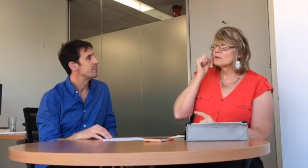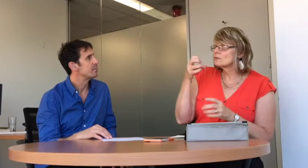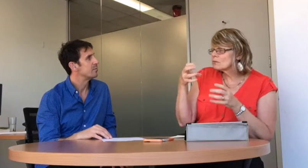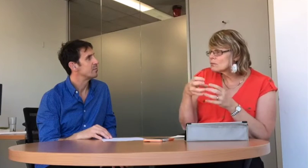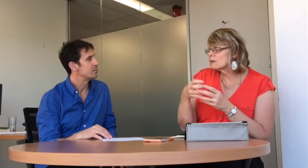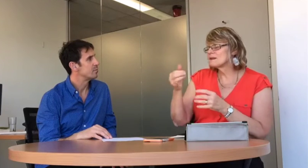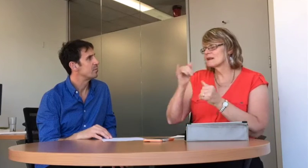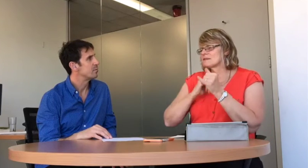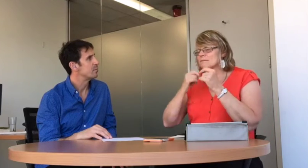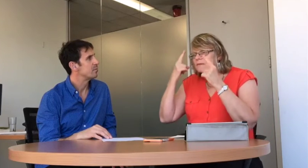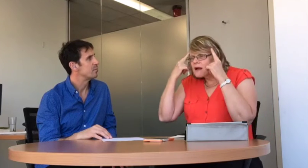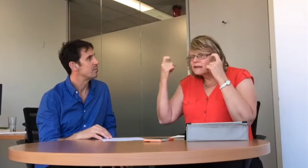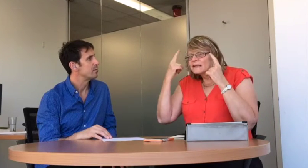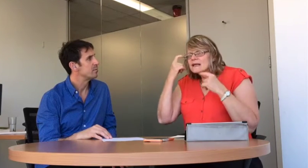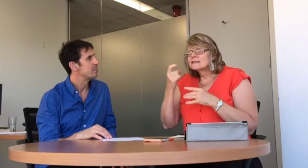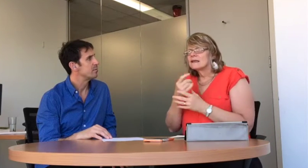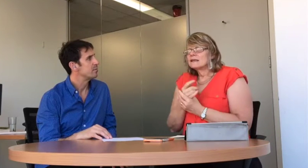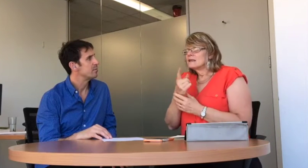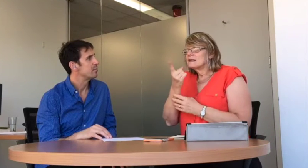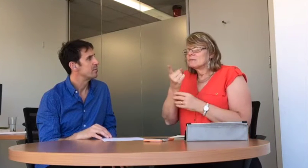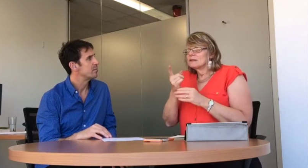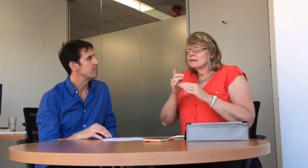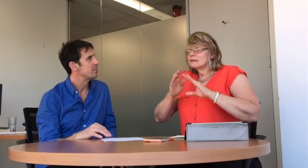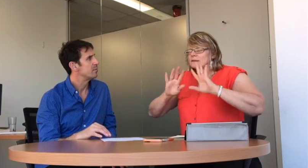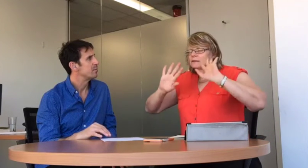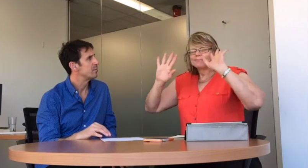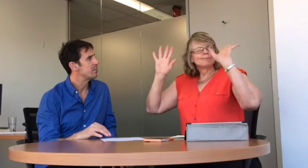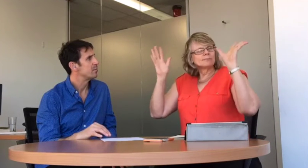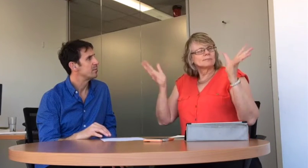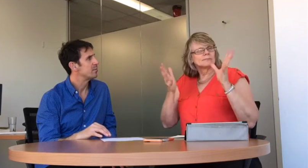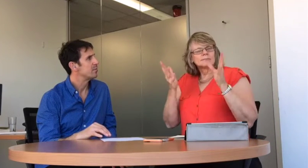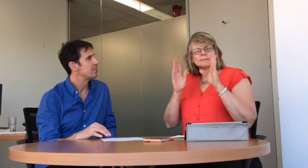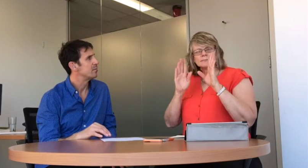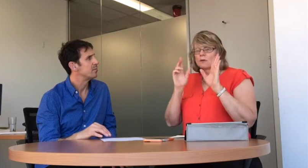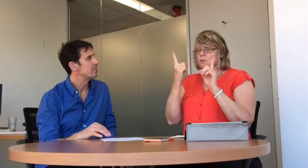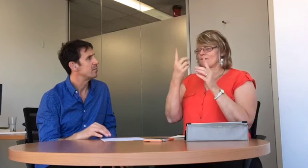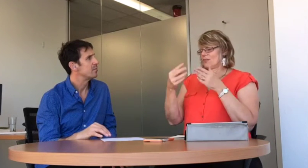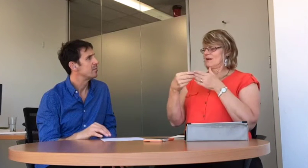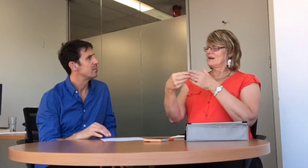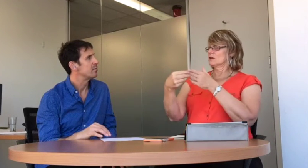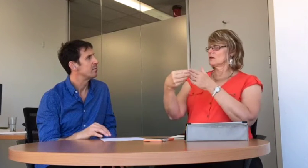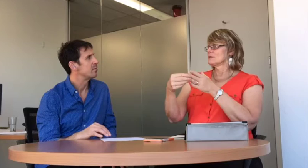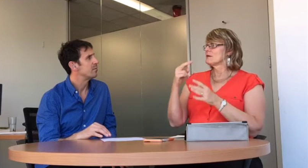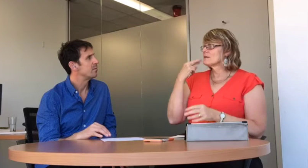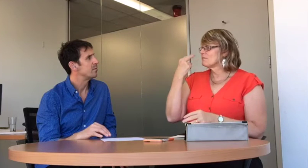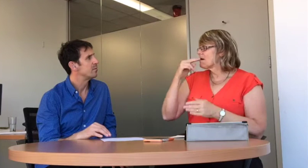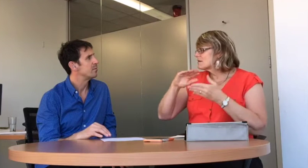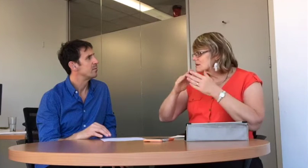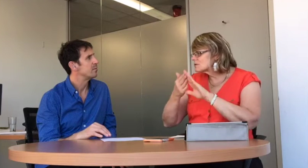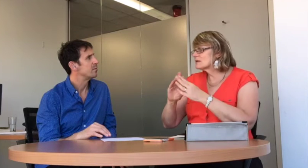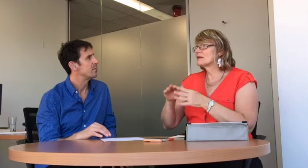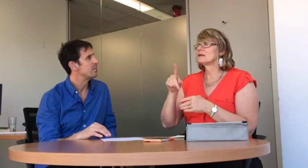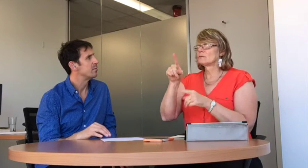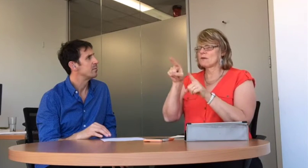He was the first person to encourage my involvement in the deaf-blind community. Oh, he was wonderful, full of great ideas,